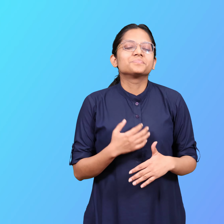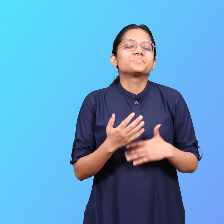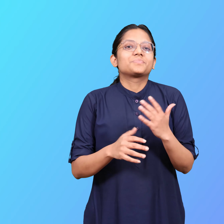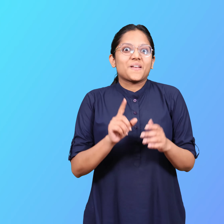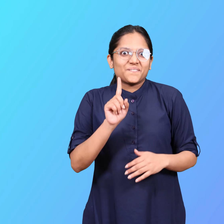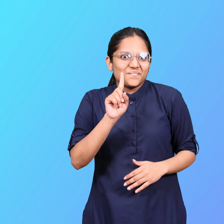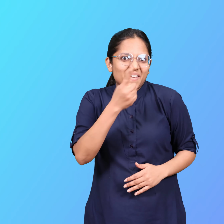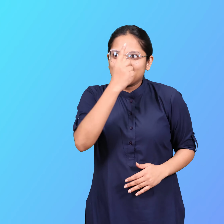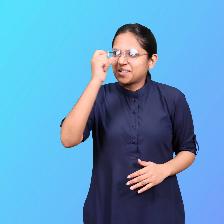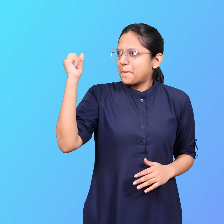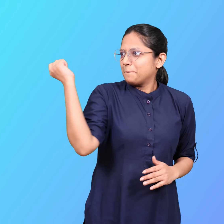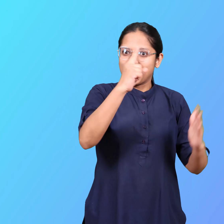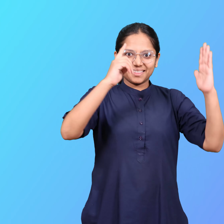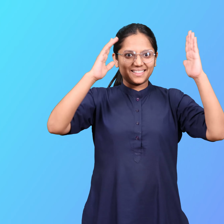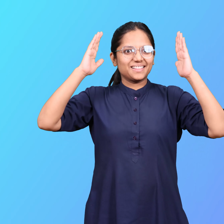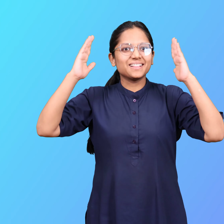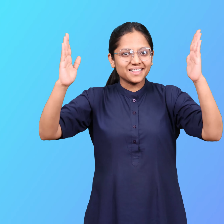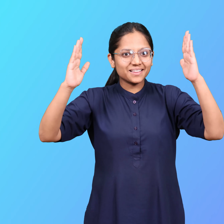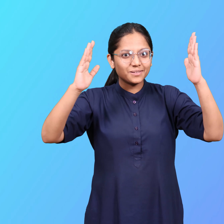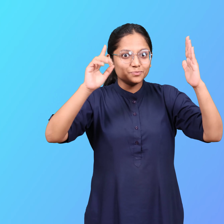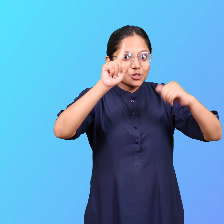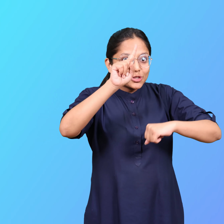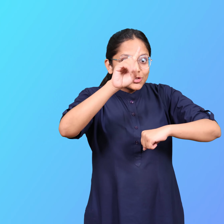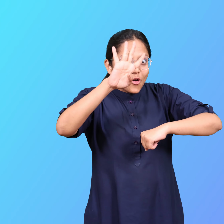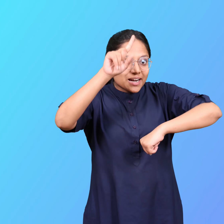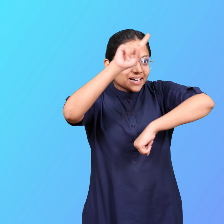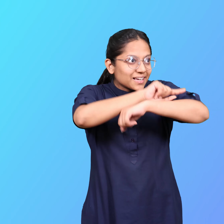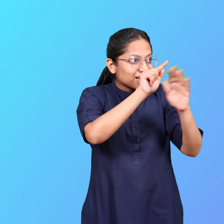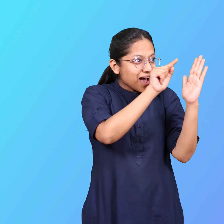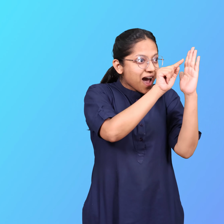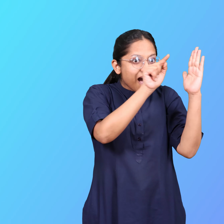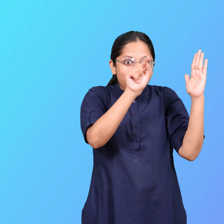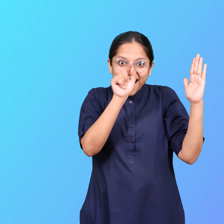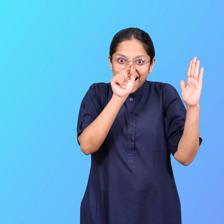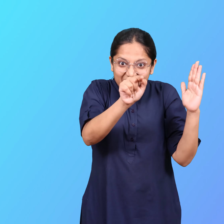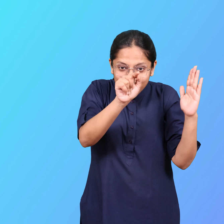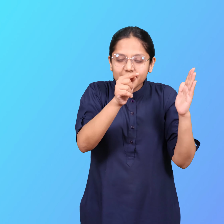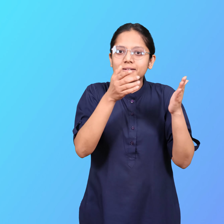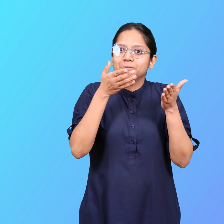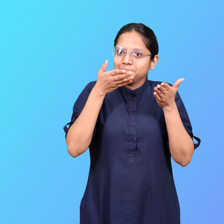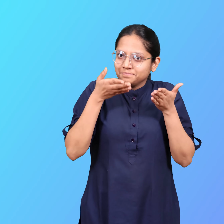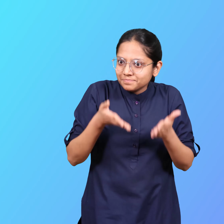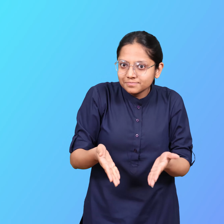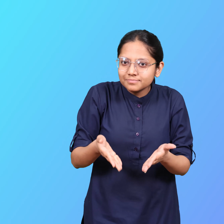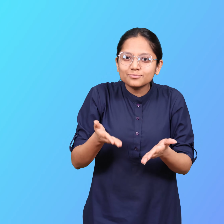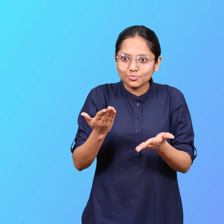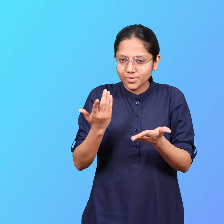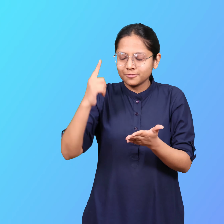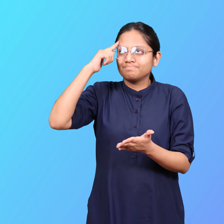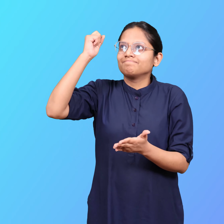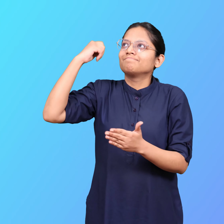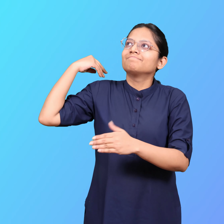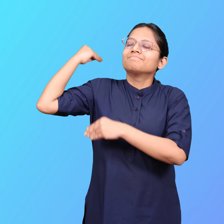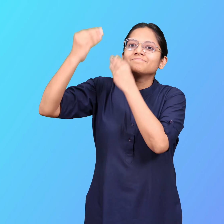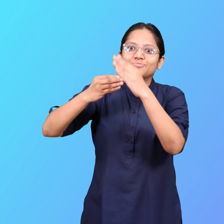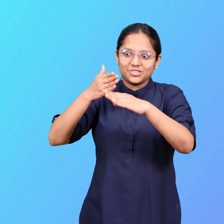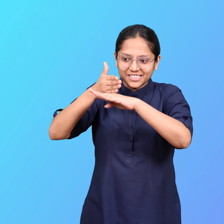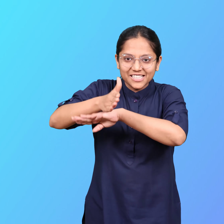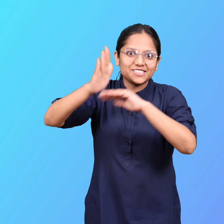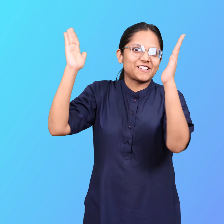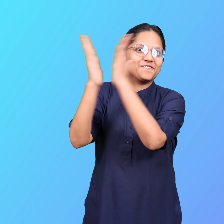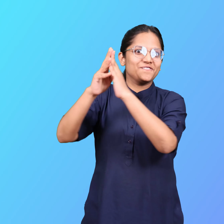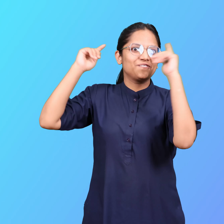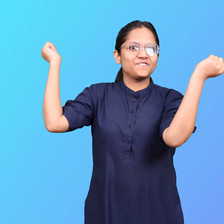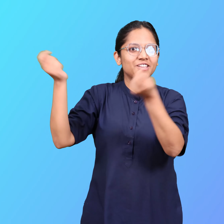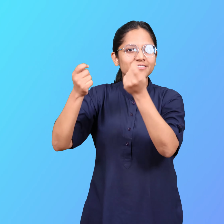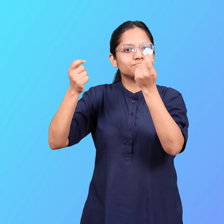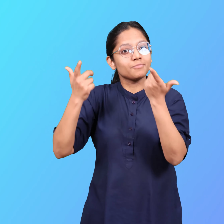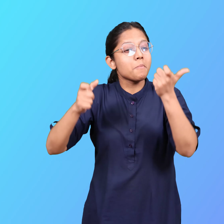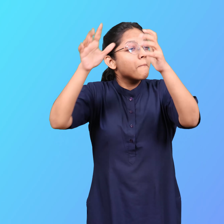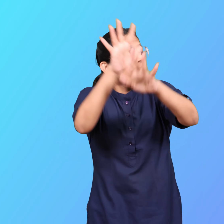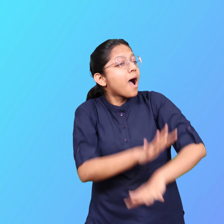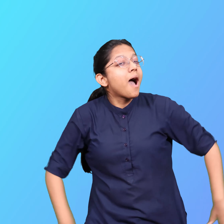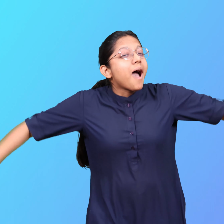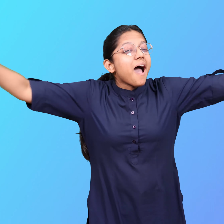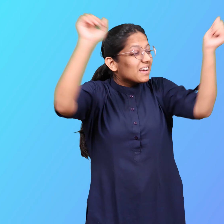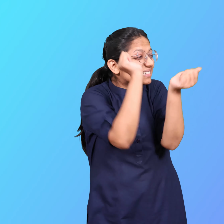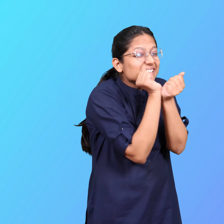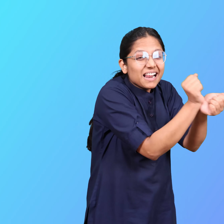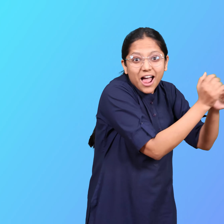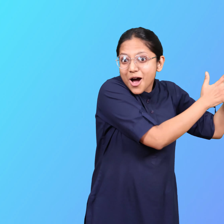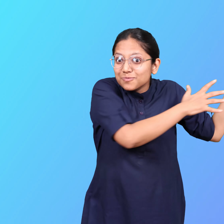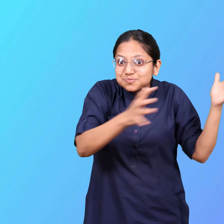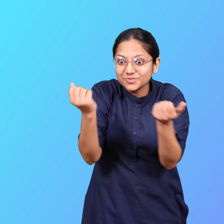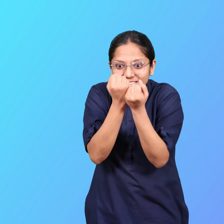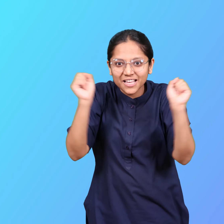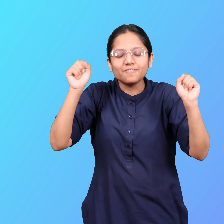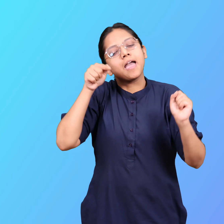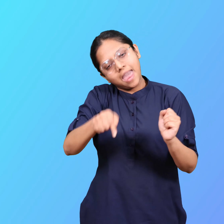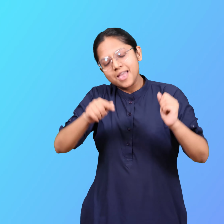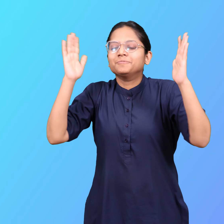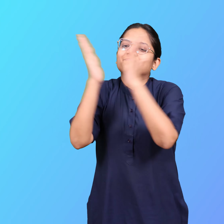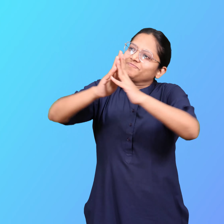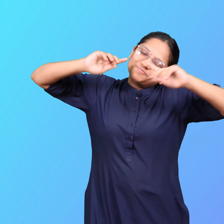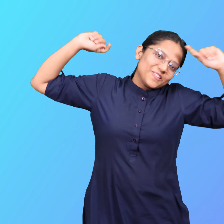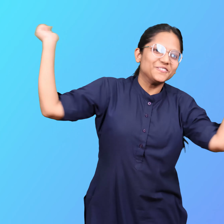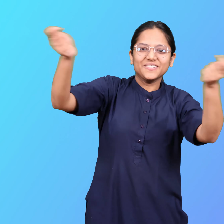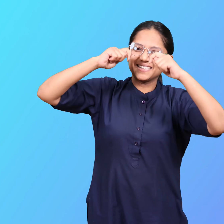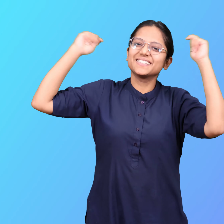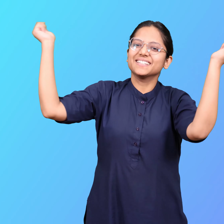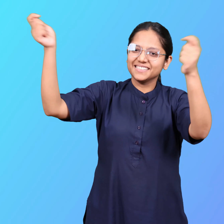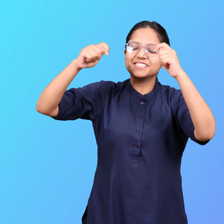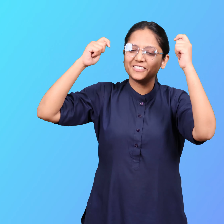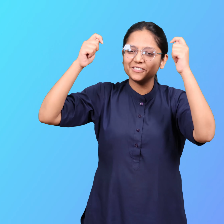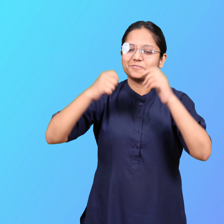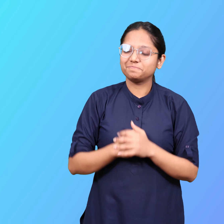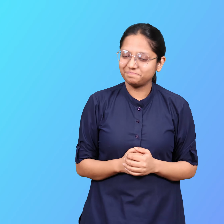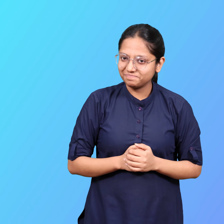On the fourteenth day of the first month, the Jews who had returned from captivity celebrated Passover